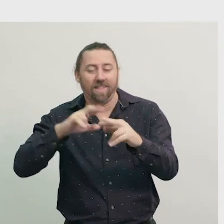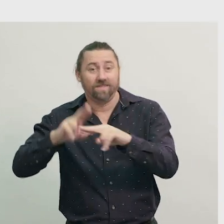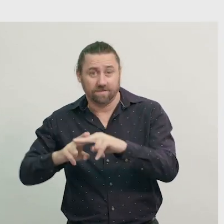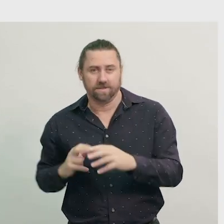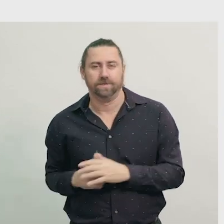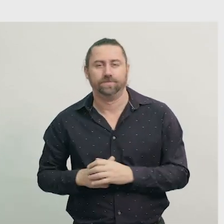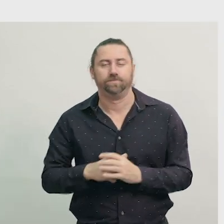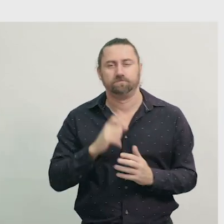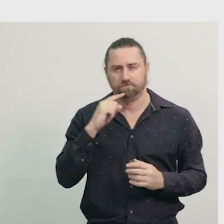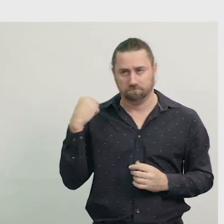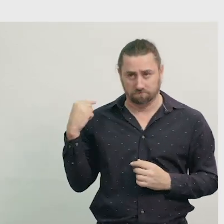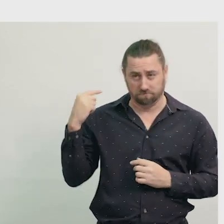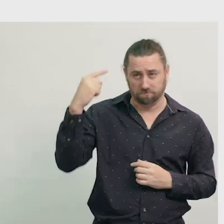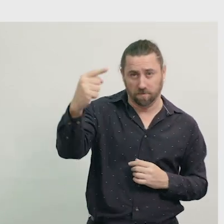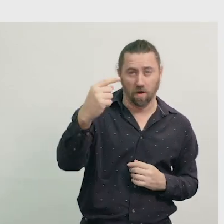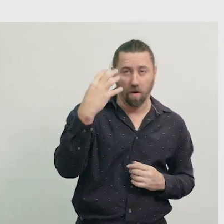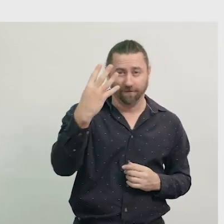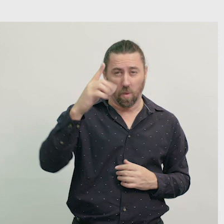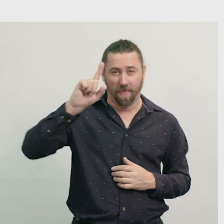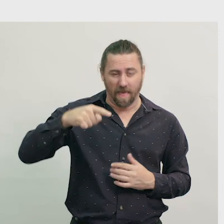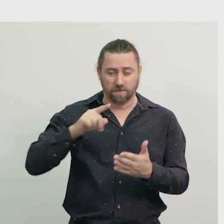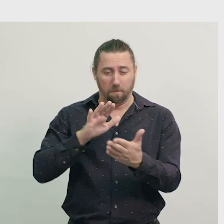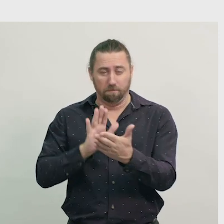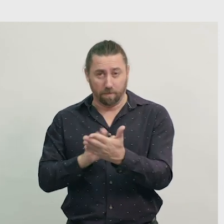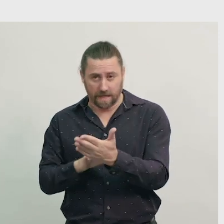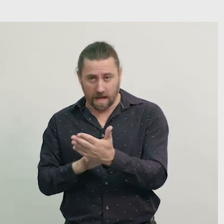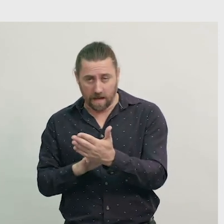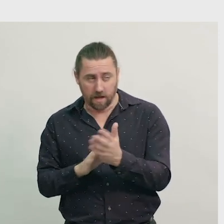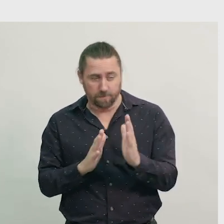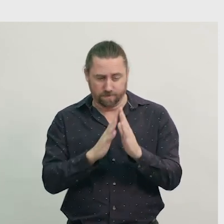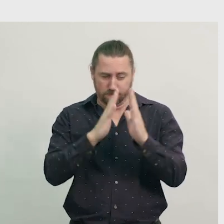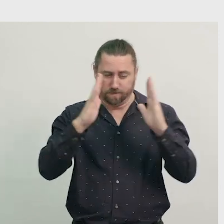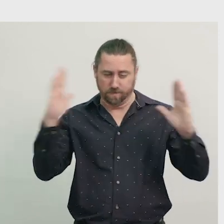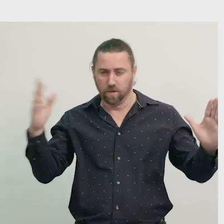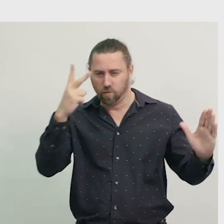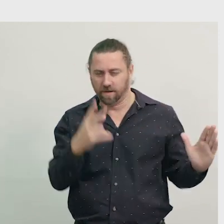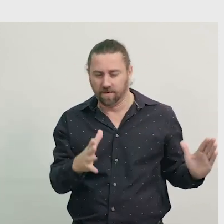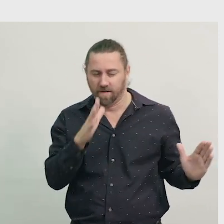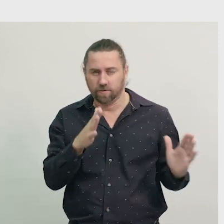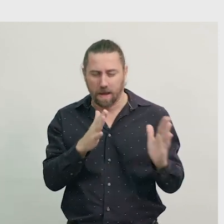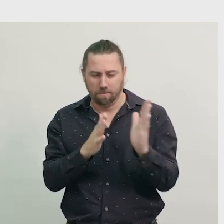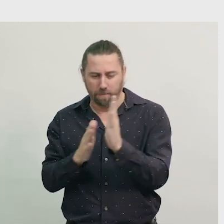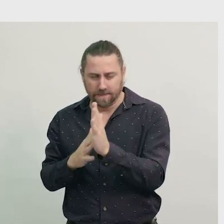My room is 4,000m long, and 2,500mm wide.